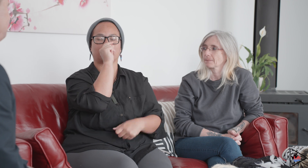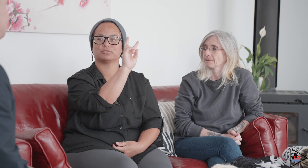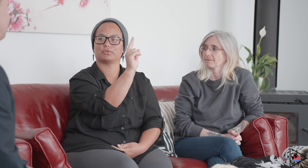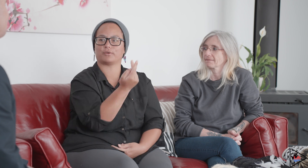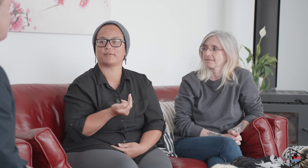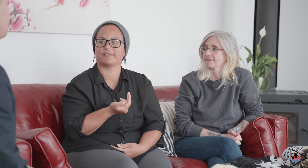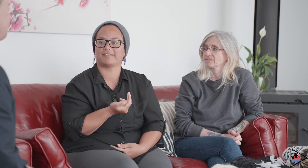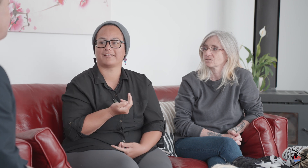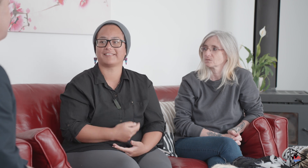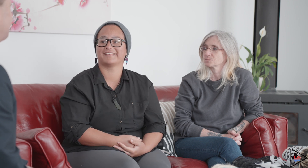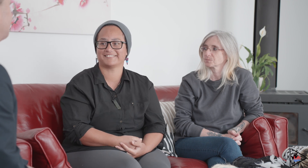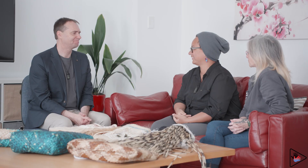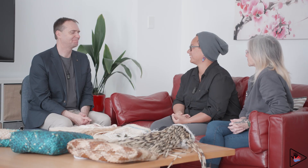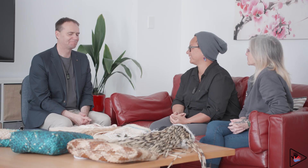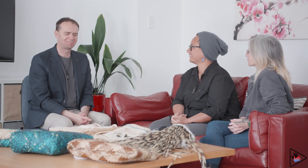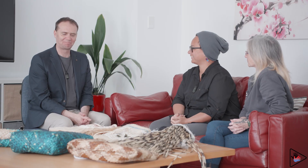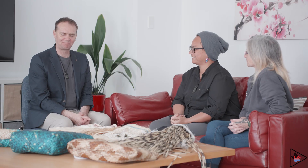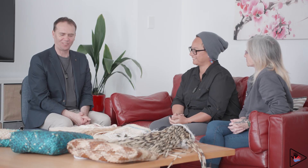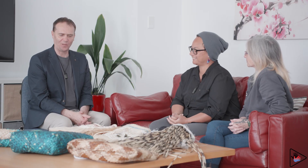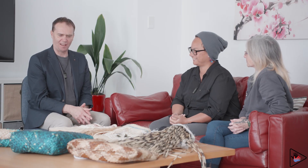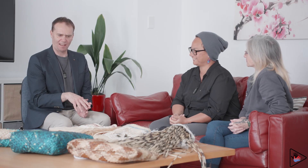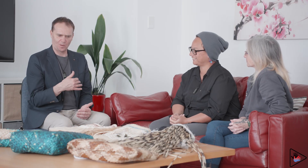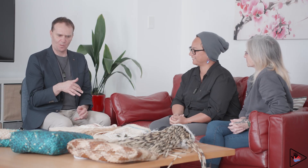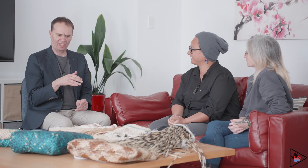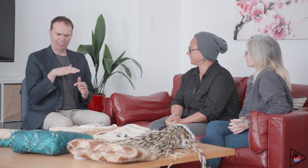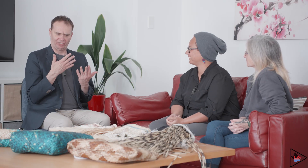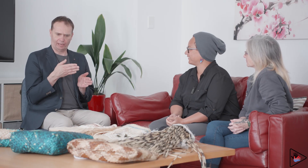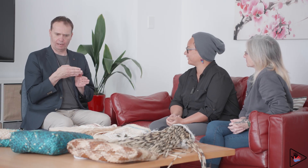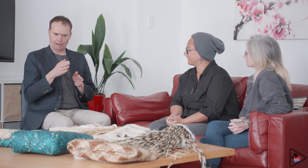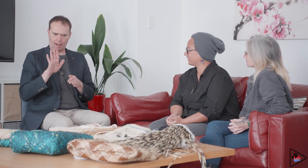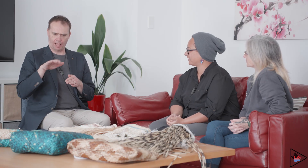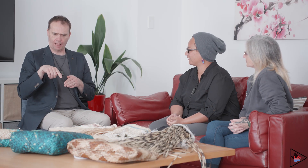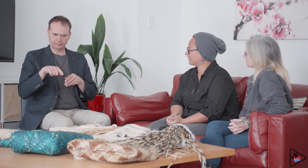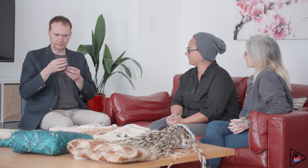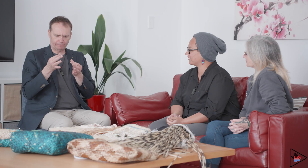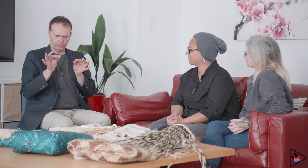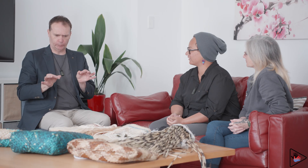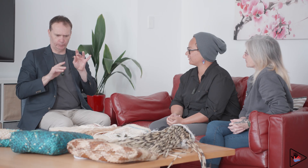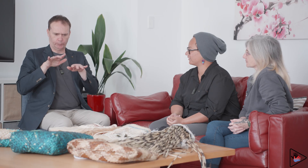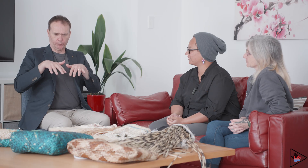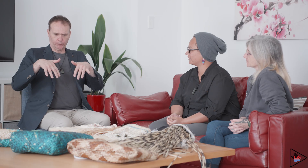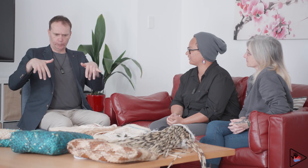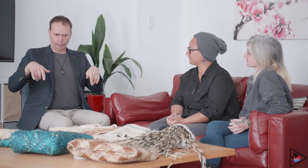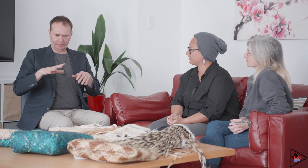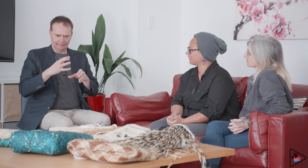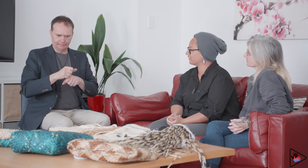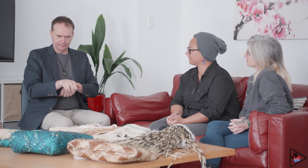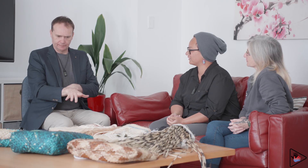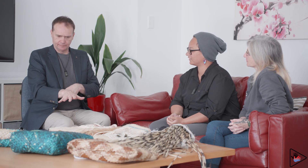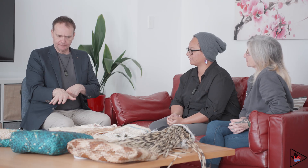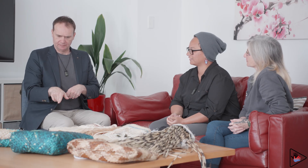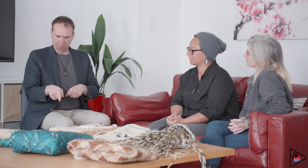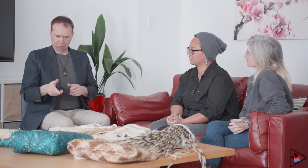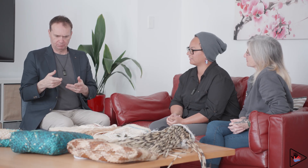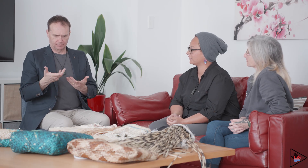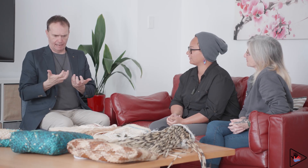more it's going to stay in place. Right. And then at the end of the cloak, you've got a different